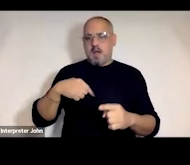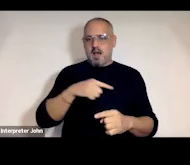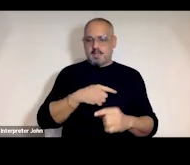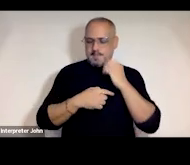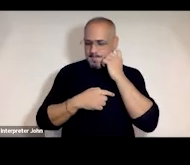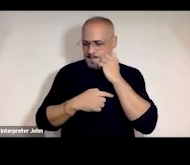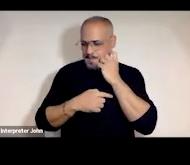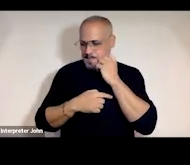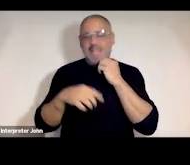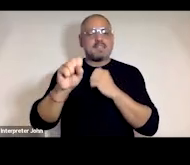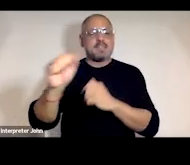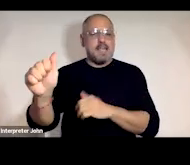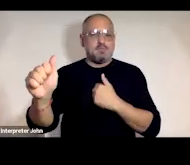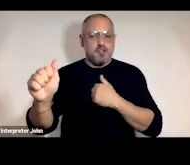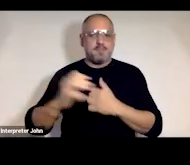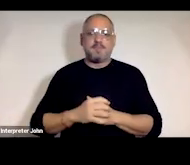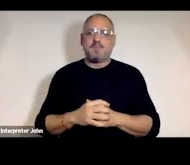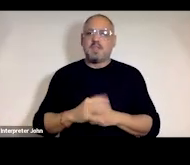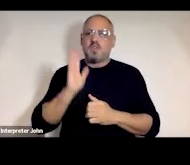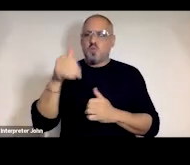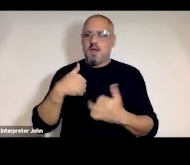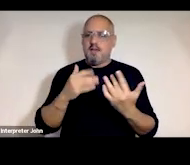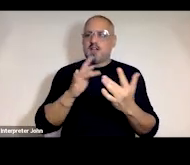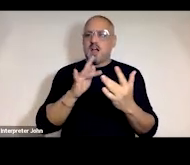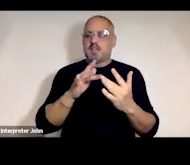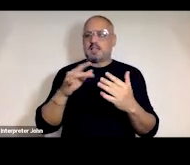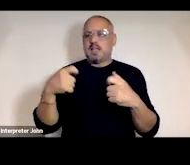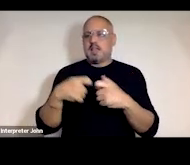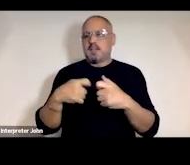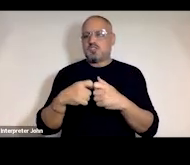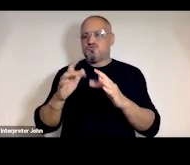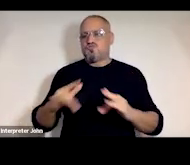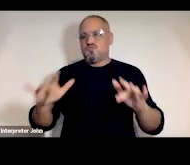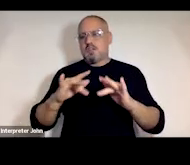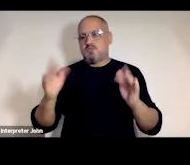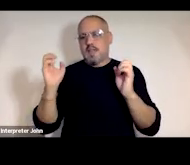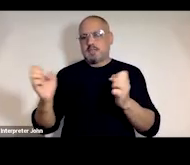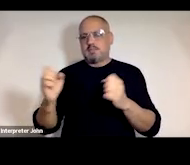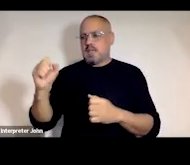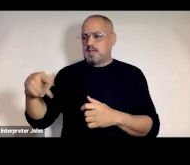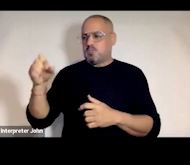So you will have to contact the Electronic Records Express Department